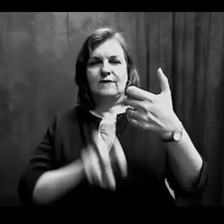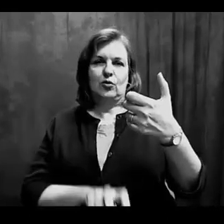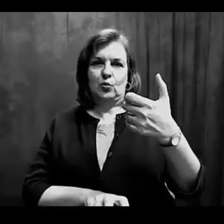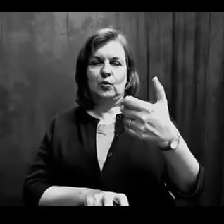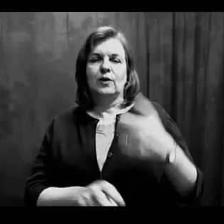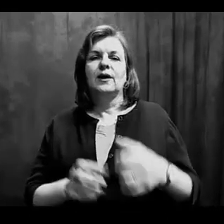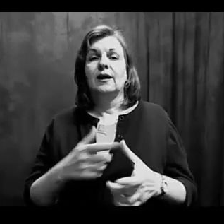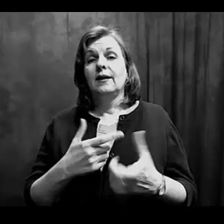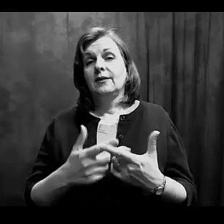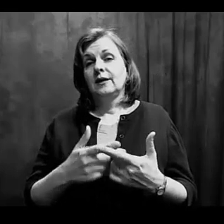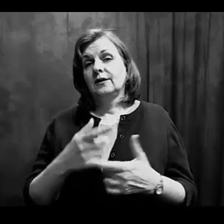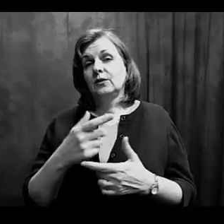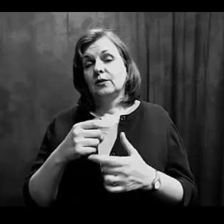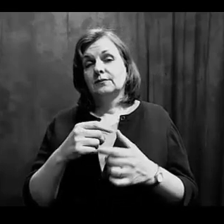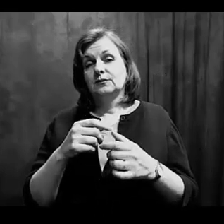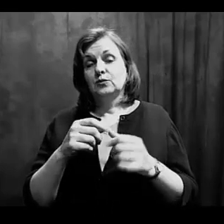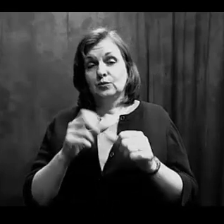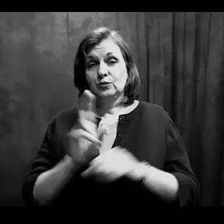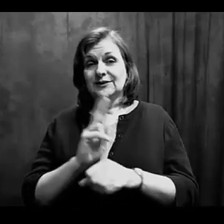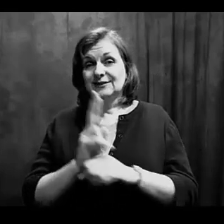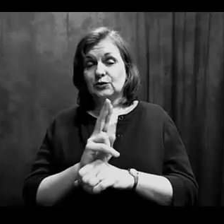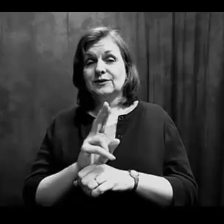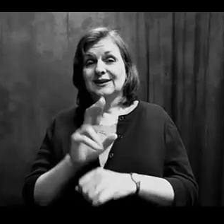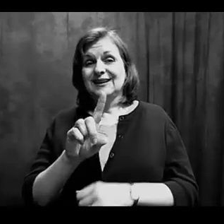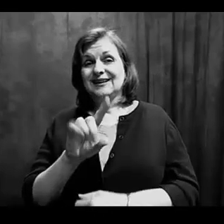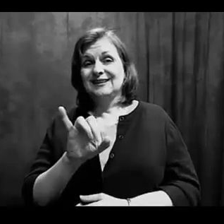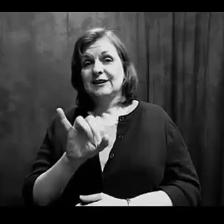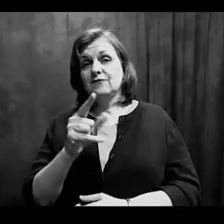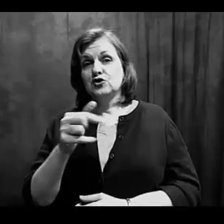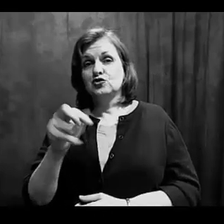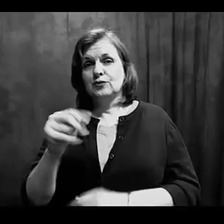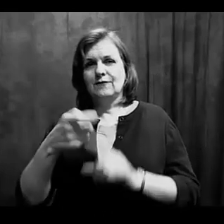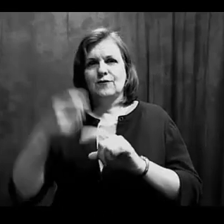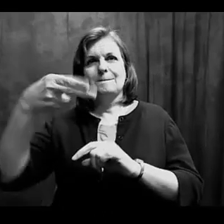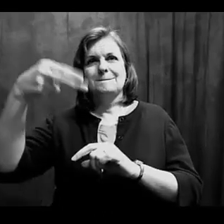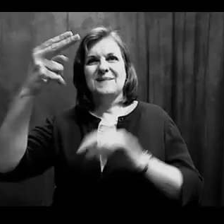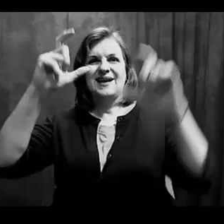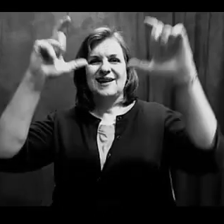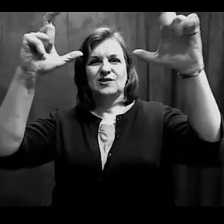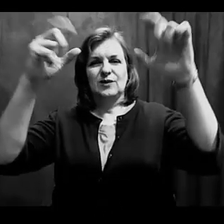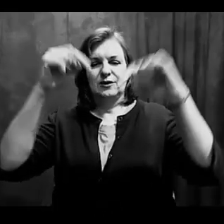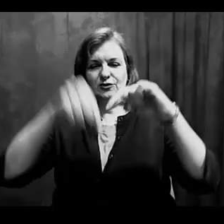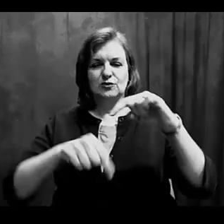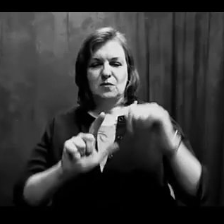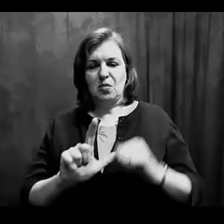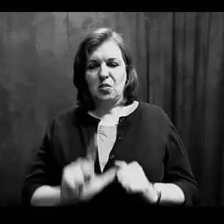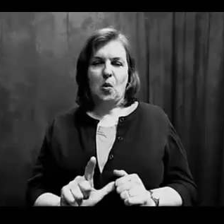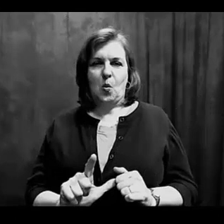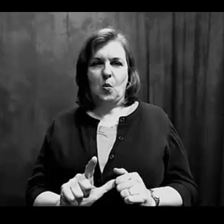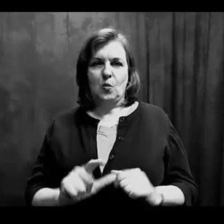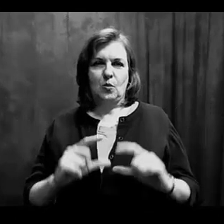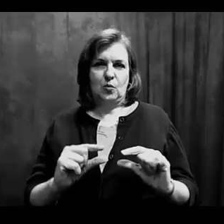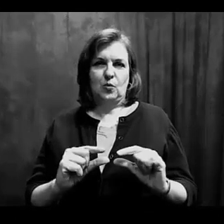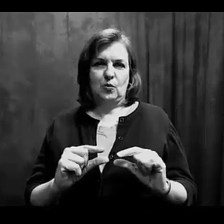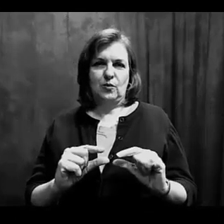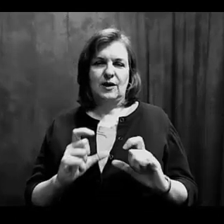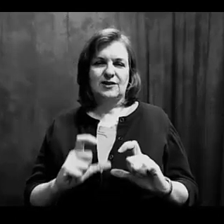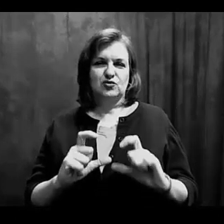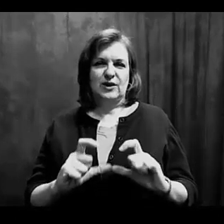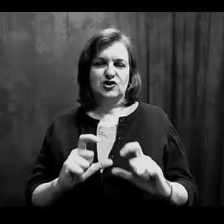so what we're looking for is we're still moving by diffusion it's still down a concentration gradient